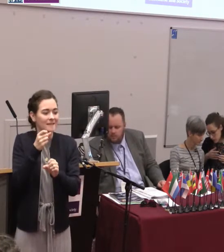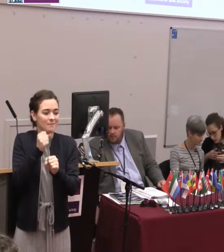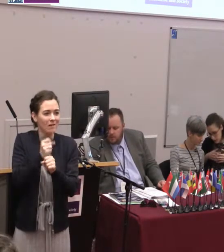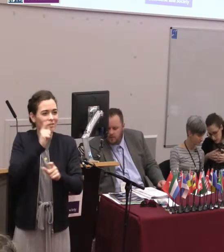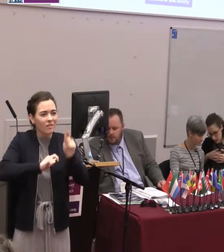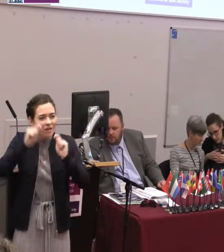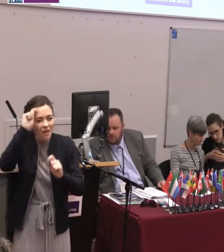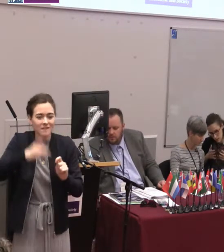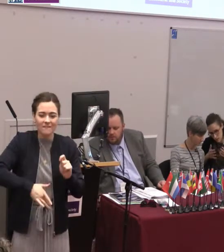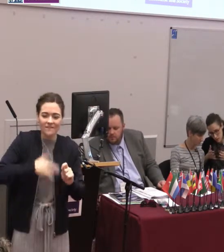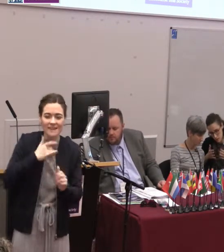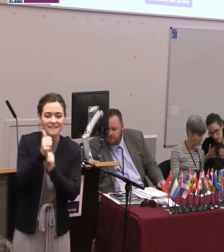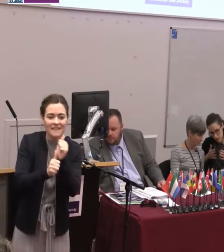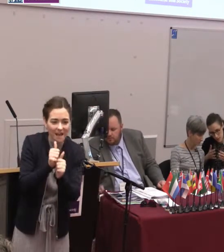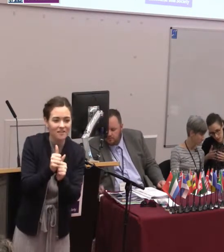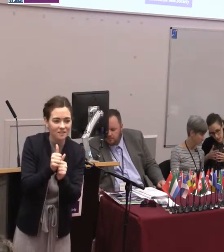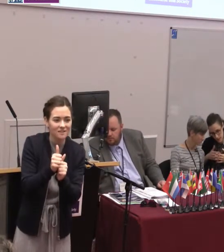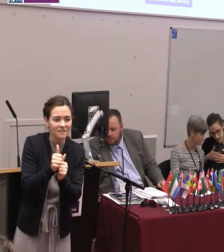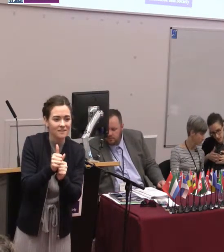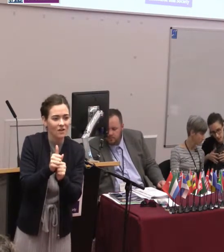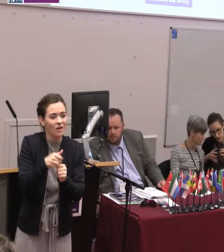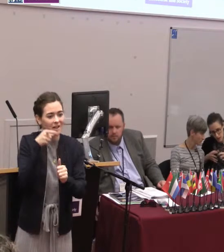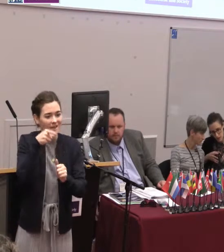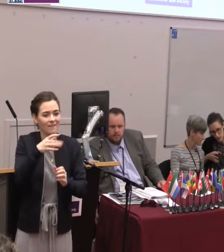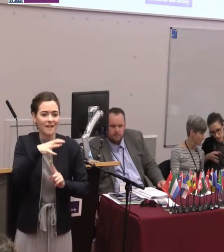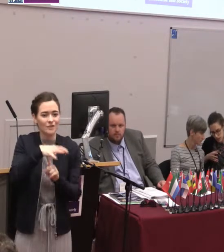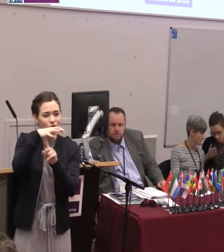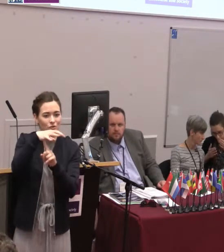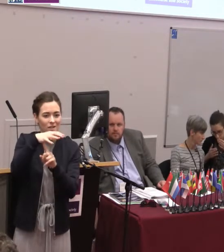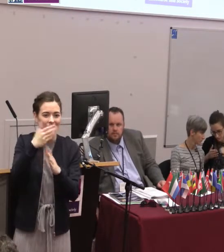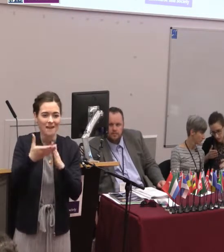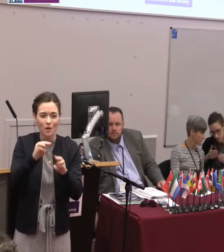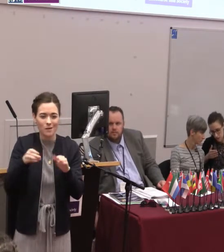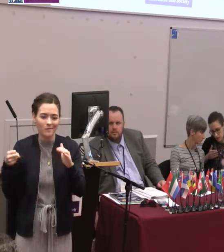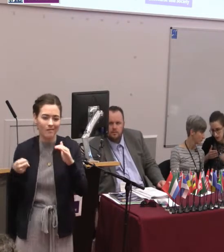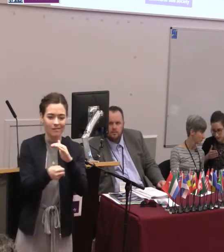about the institutionalisation of people.